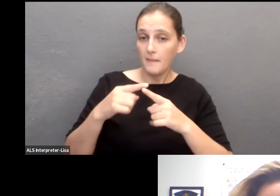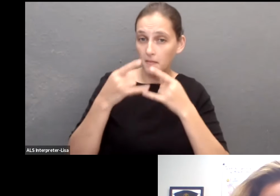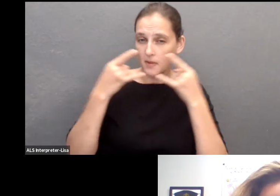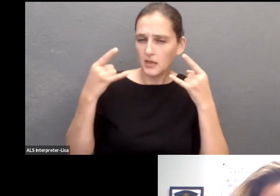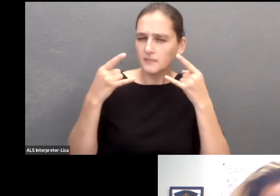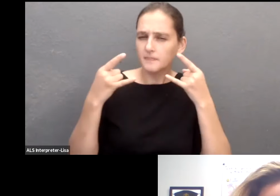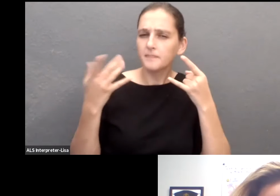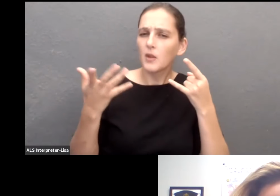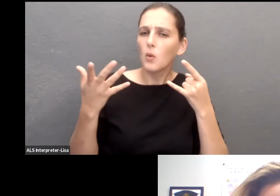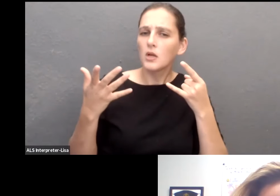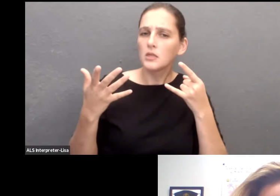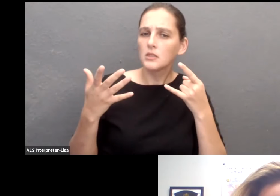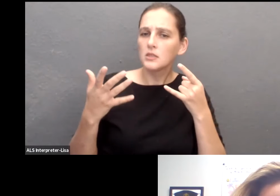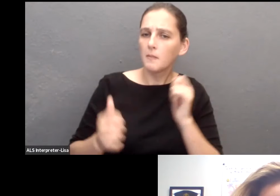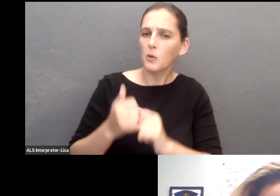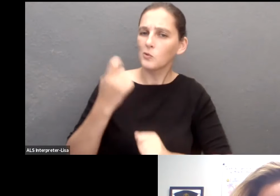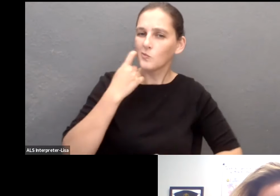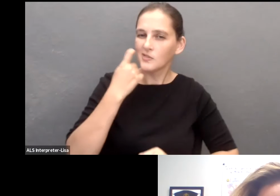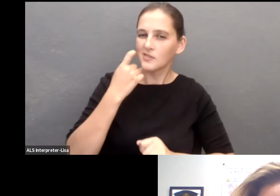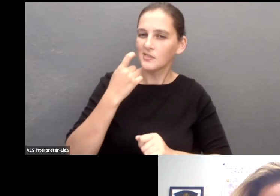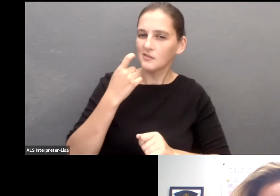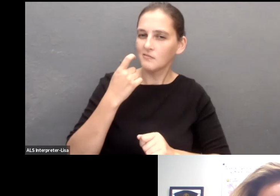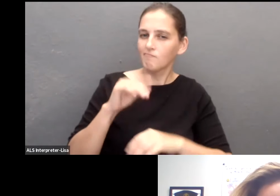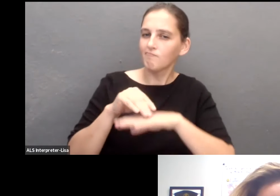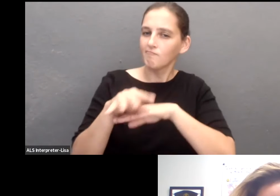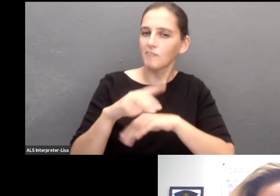is the latest advice on masking when, when people are outdoors?